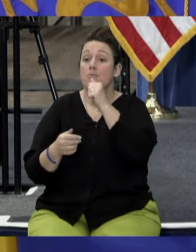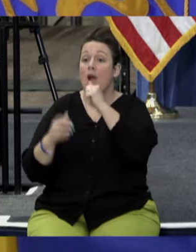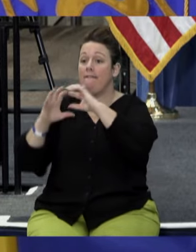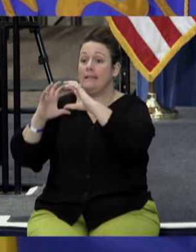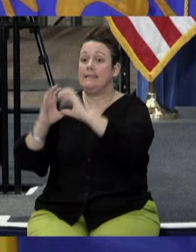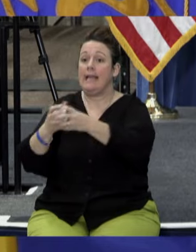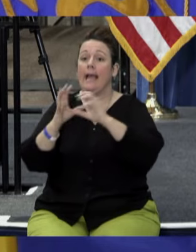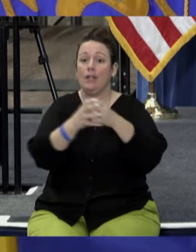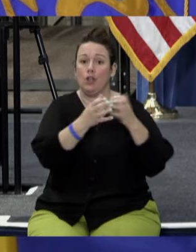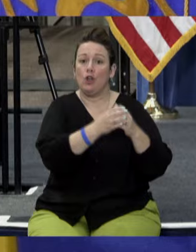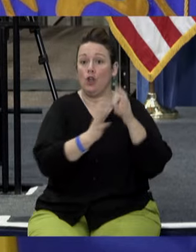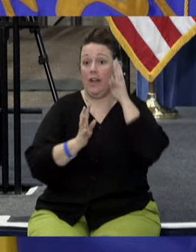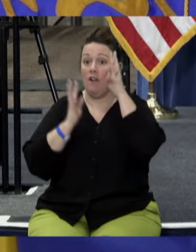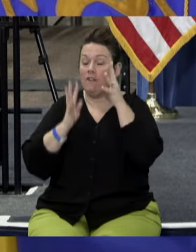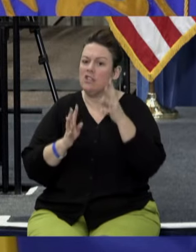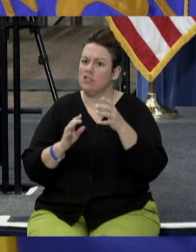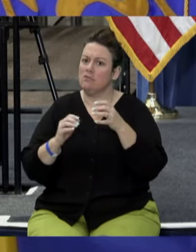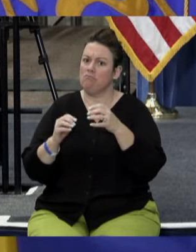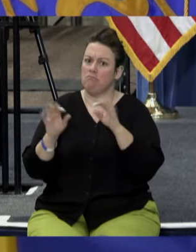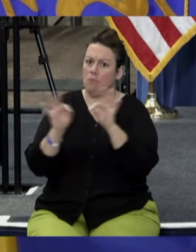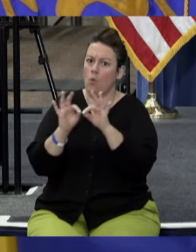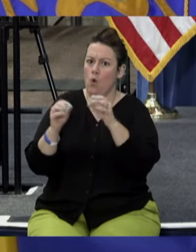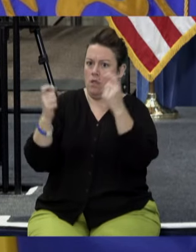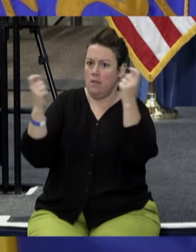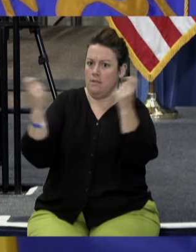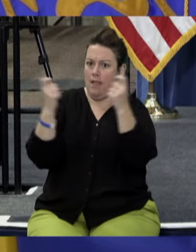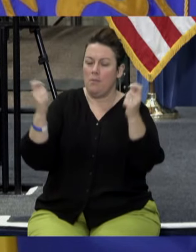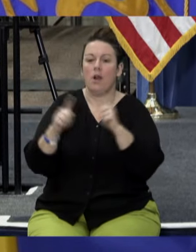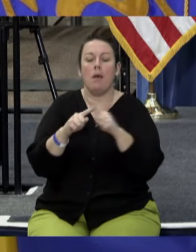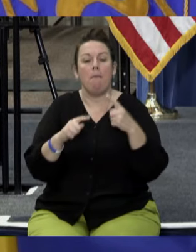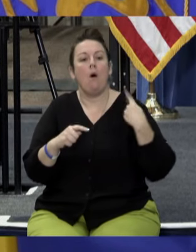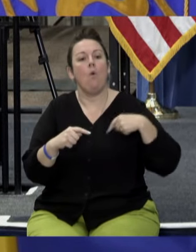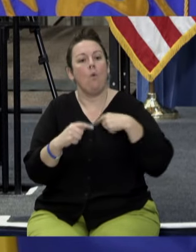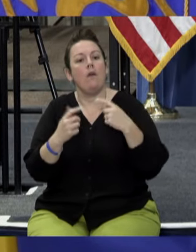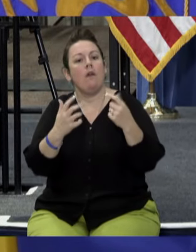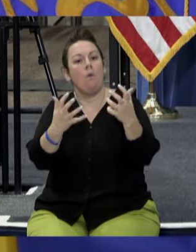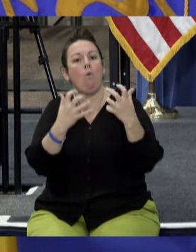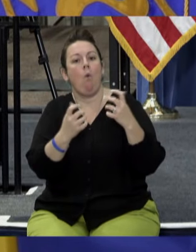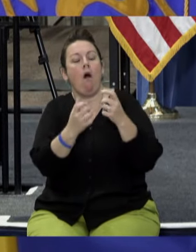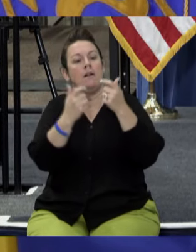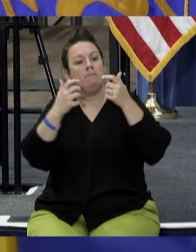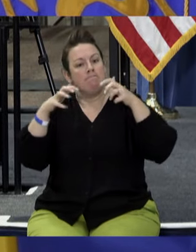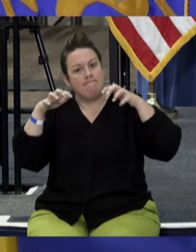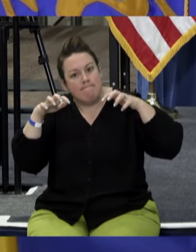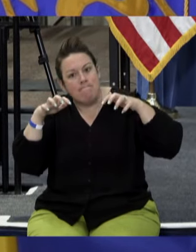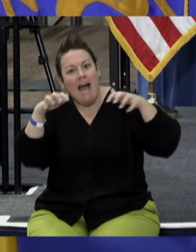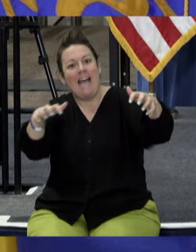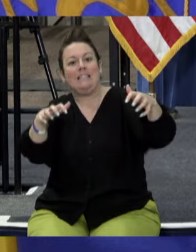of celebration, we know that the change we seek is massive and we can't do it alone.